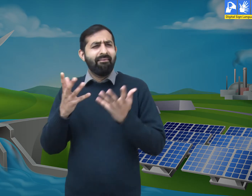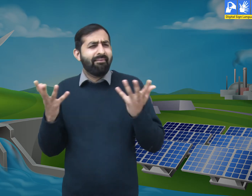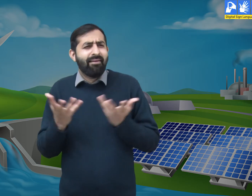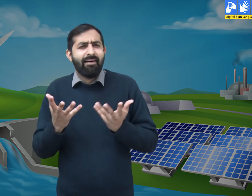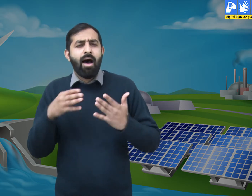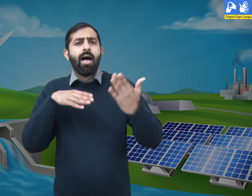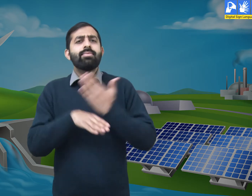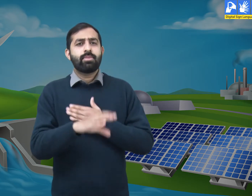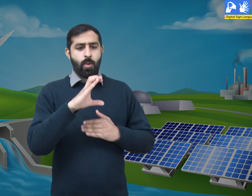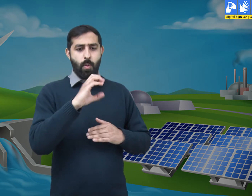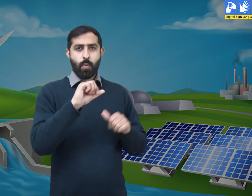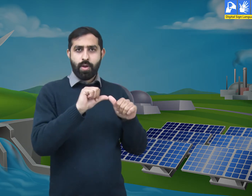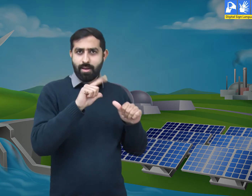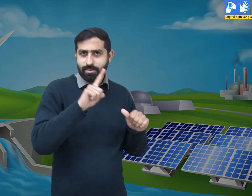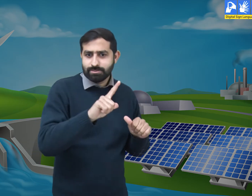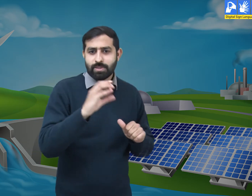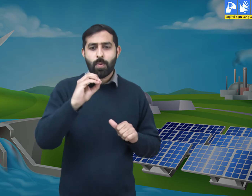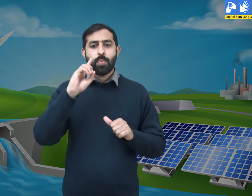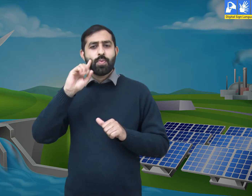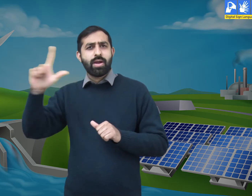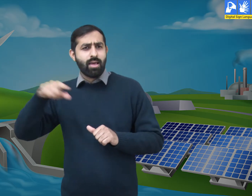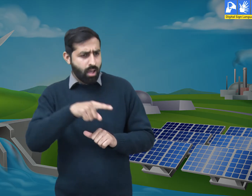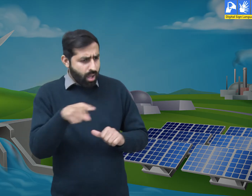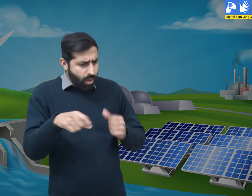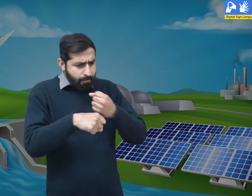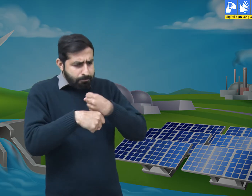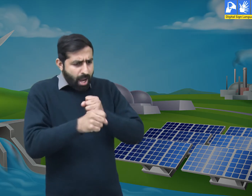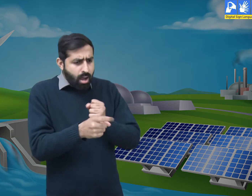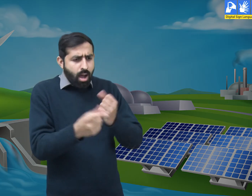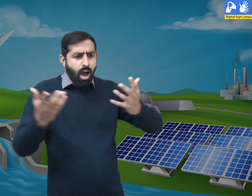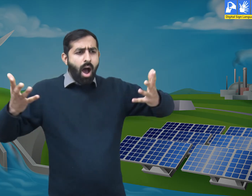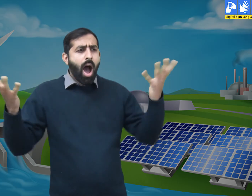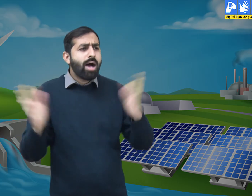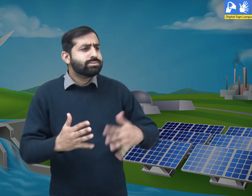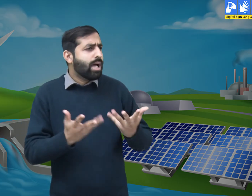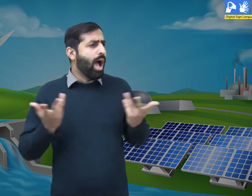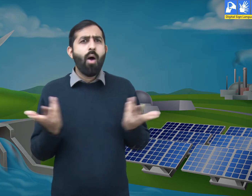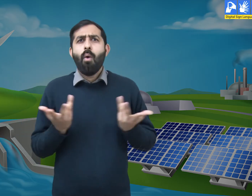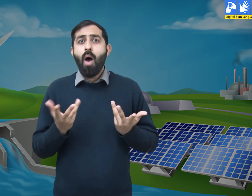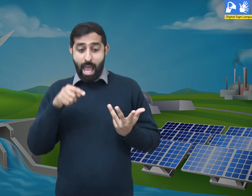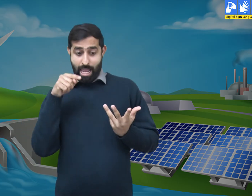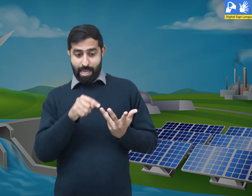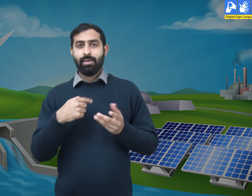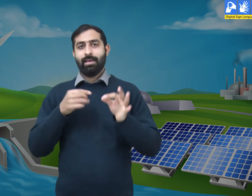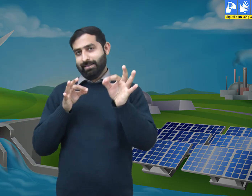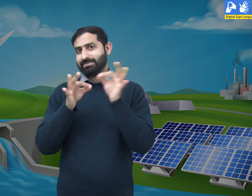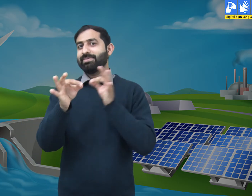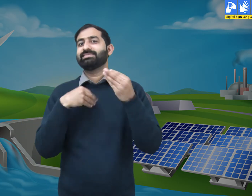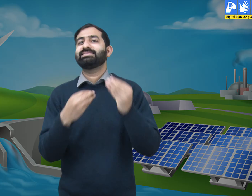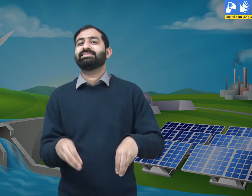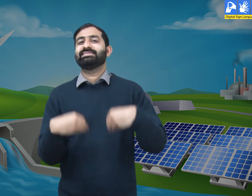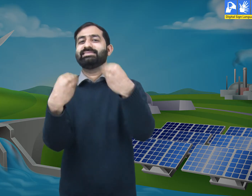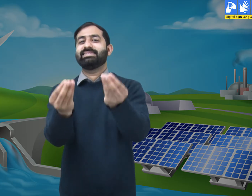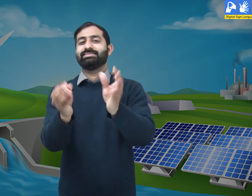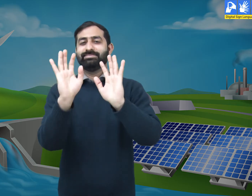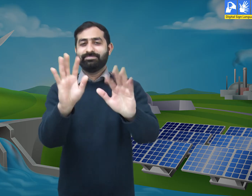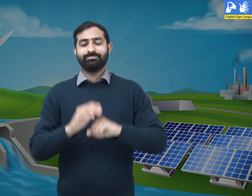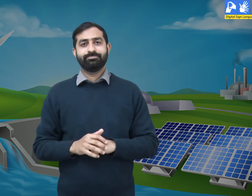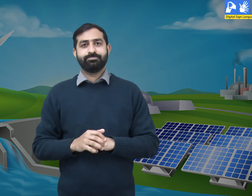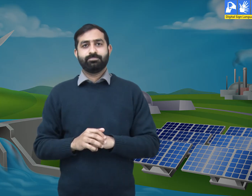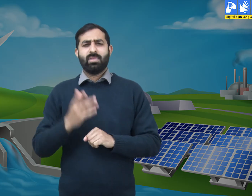What is fossil fuel? How are fossil fuels formed? Let us discuss about this.